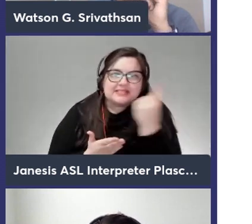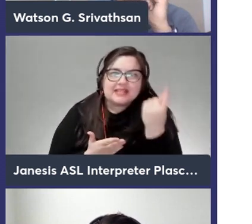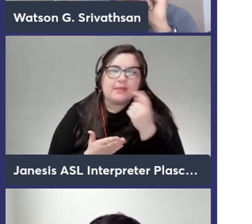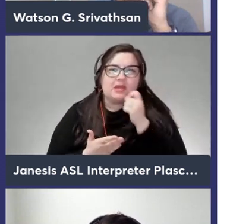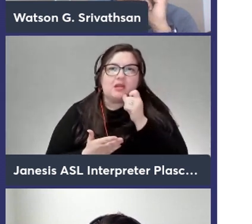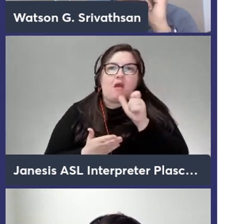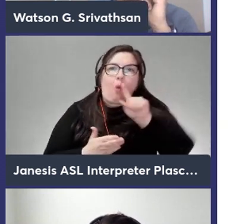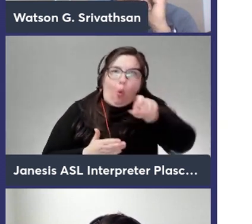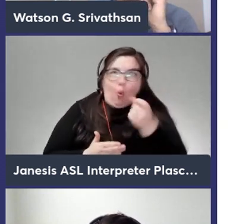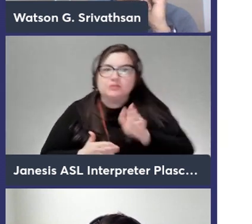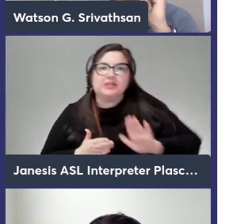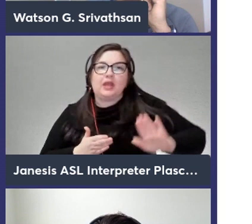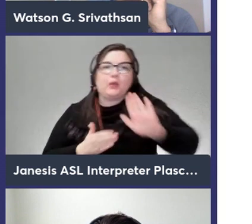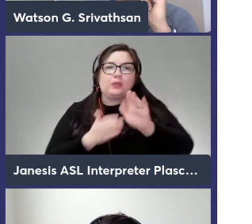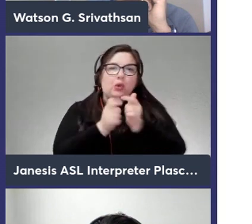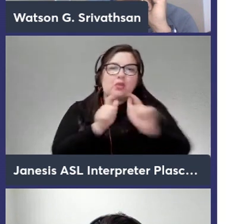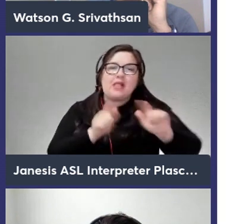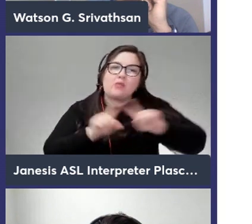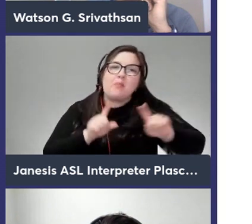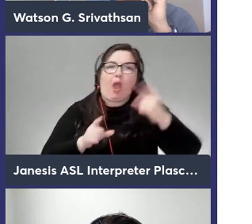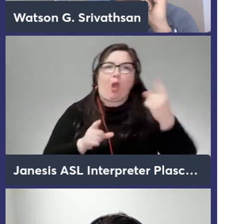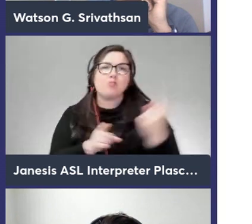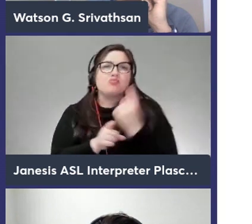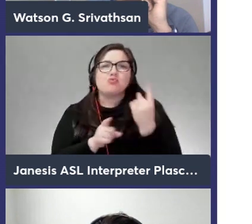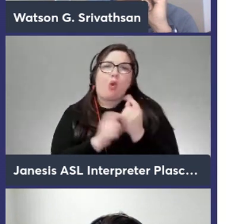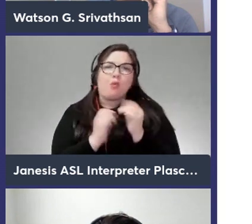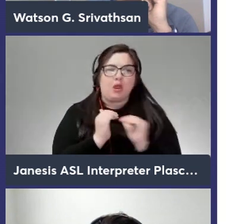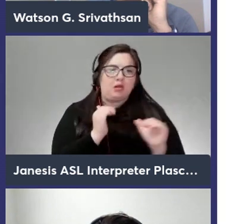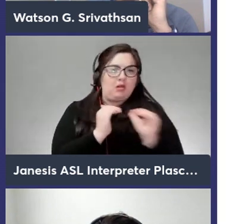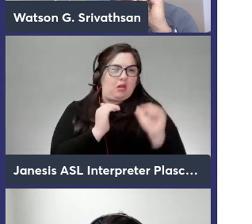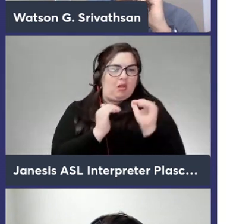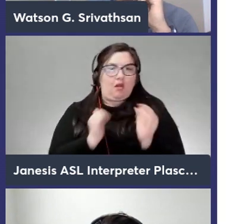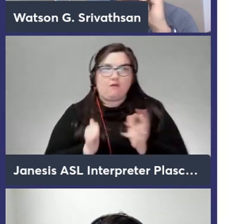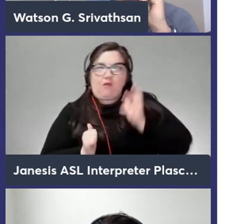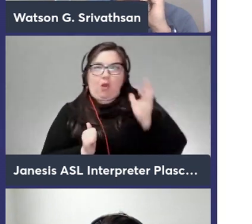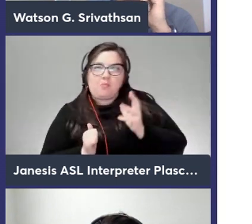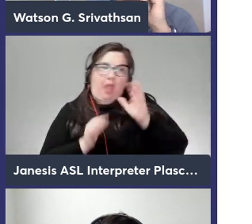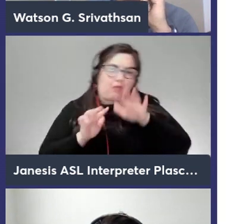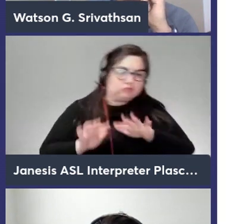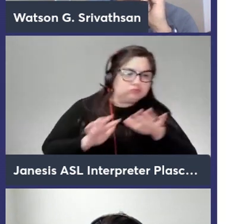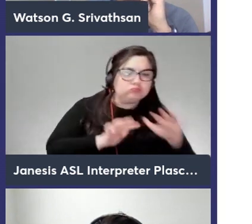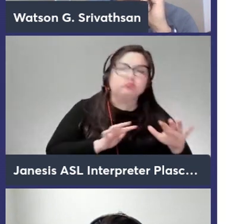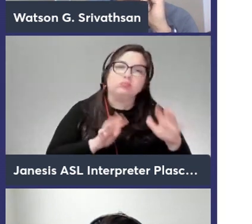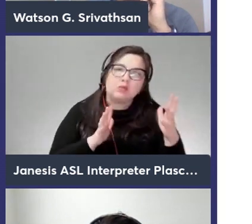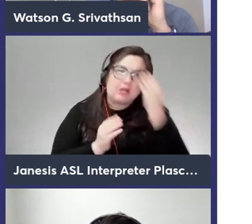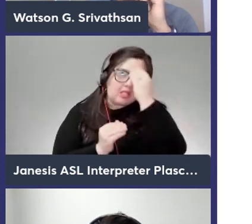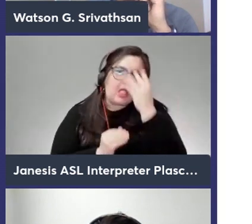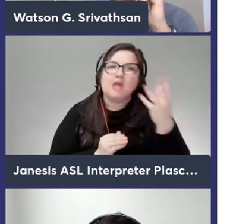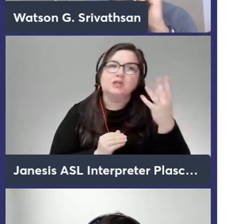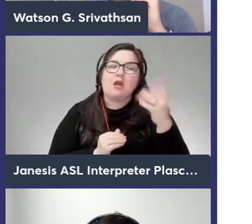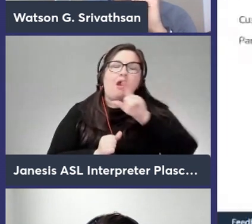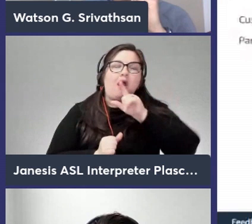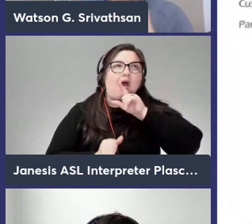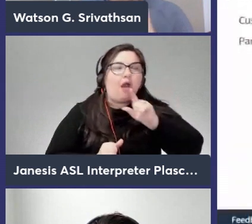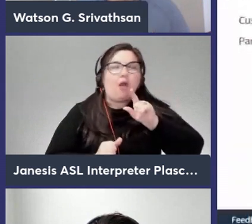but with the appropriate level of formality or informality, and just say, we're doing our absolute best to be human here.